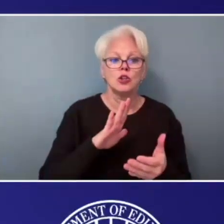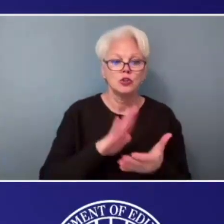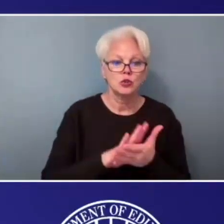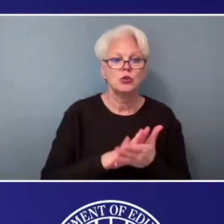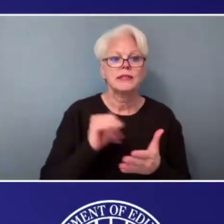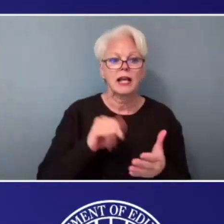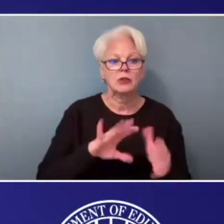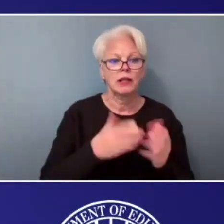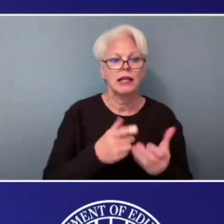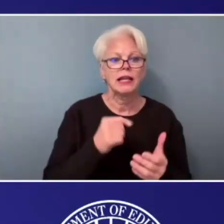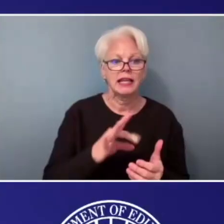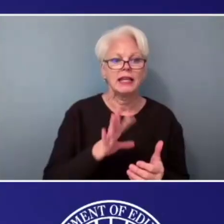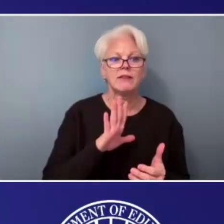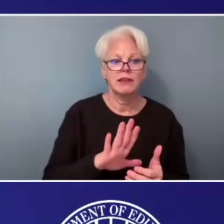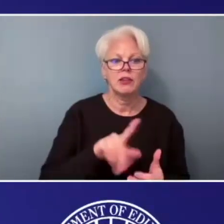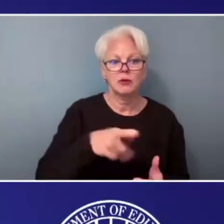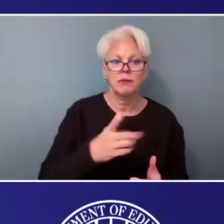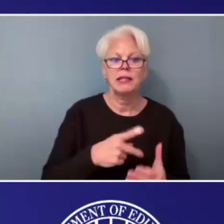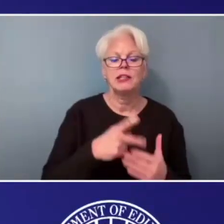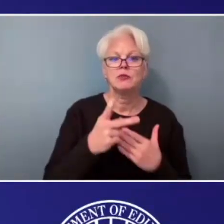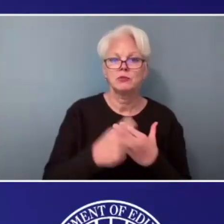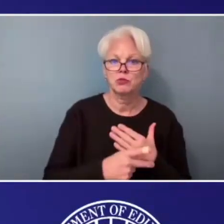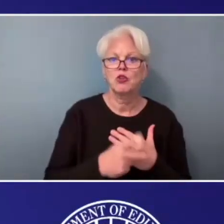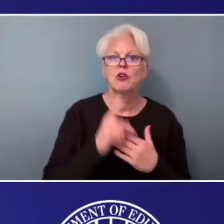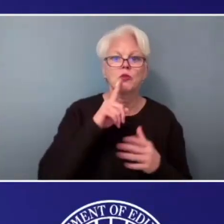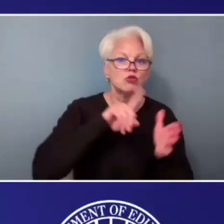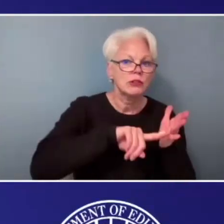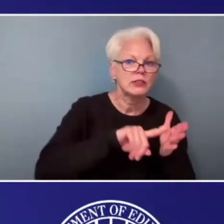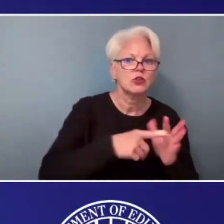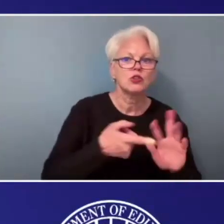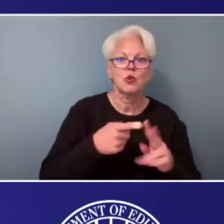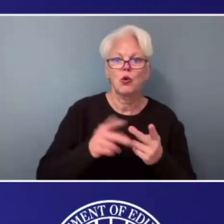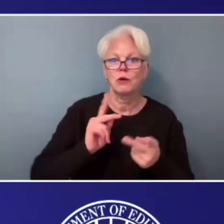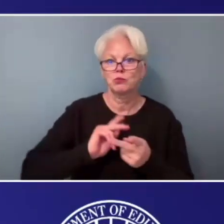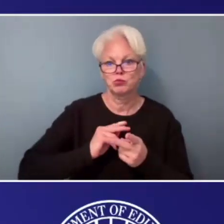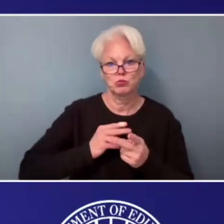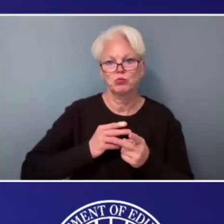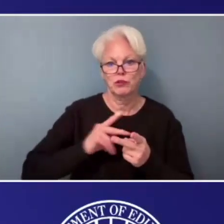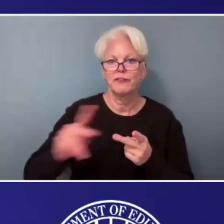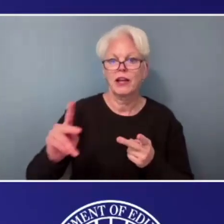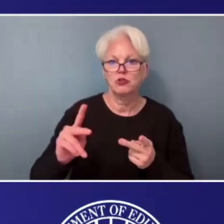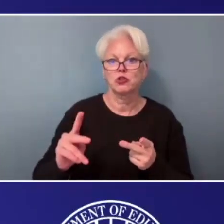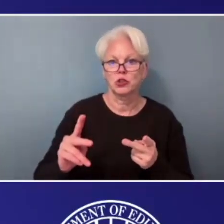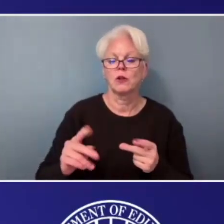their doctoral programs were research or professional. So what we did was we said, well, let's take a look and see what